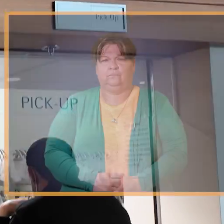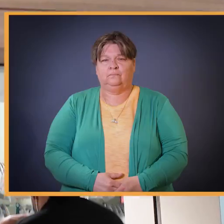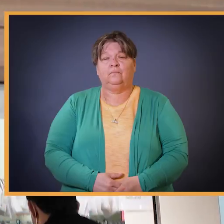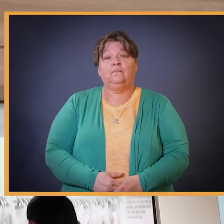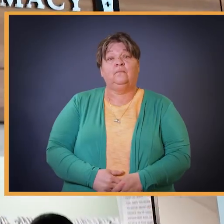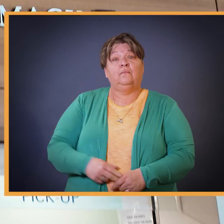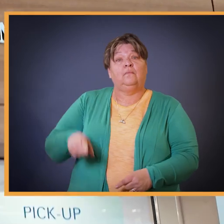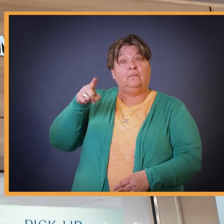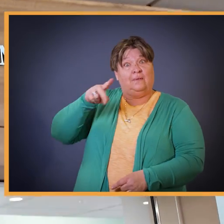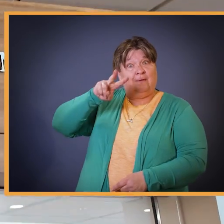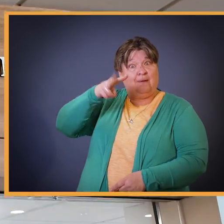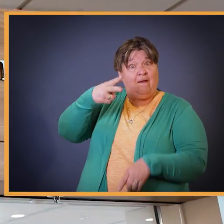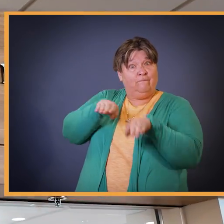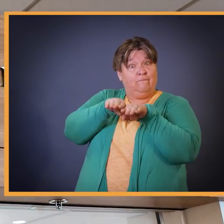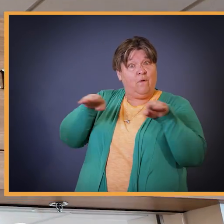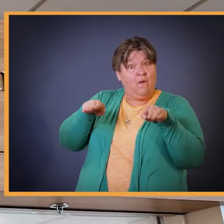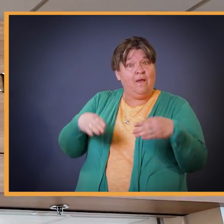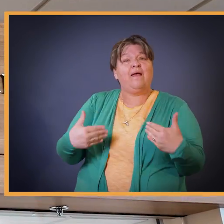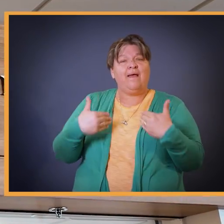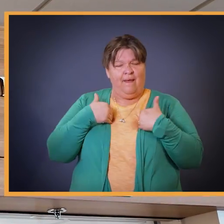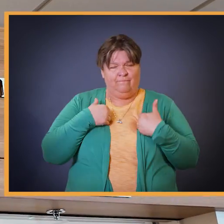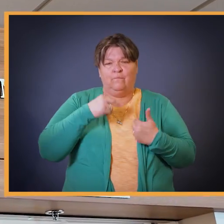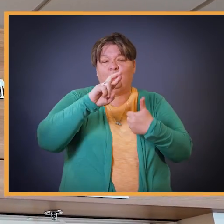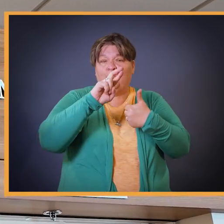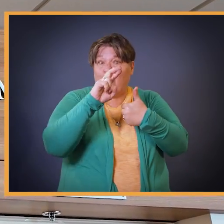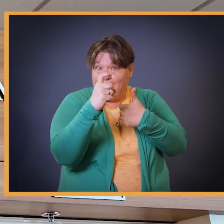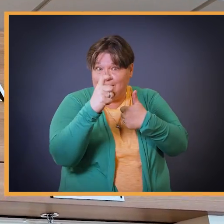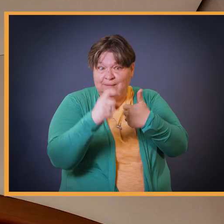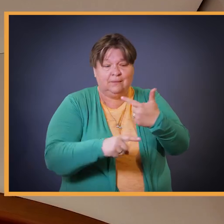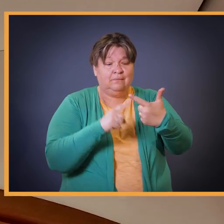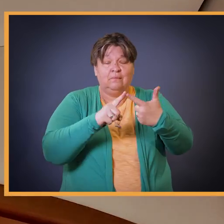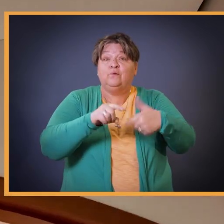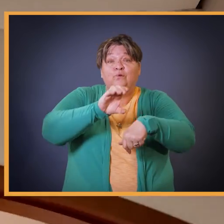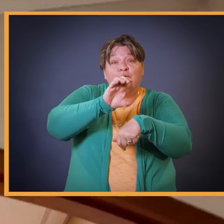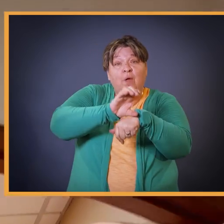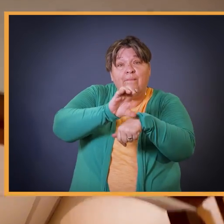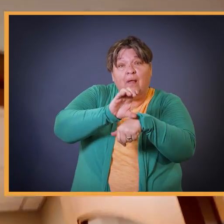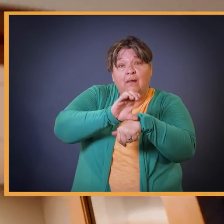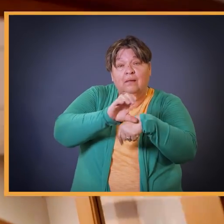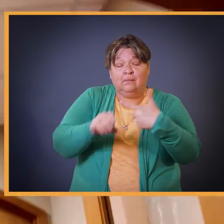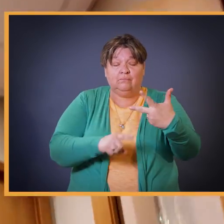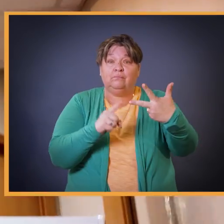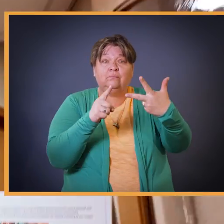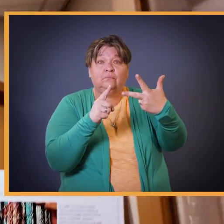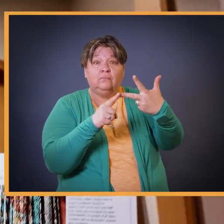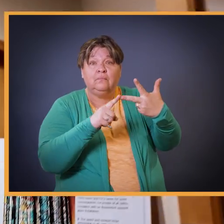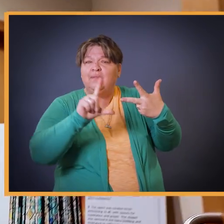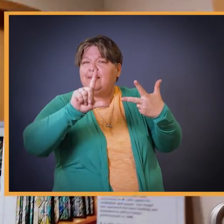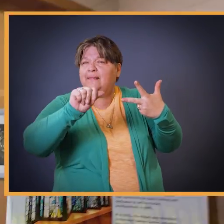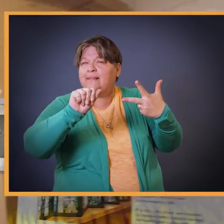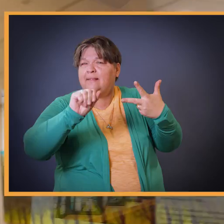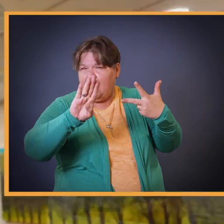Also on floor two is the outpatient pharmacy, a multi-faith chapel,